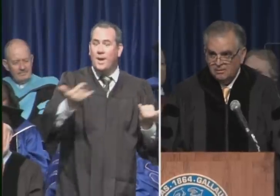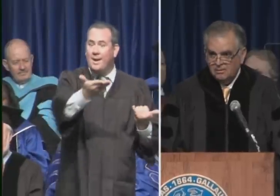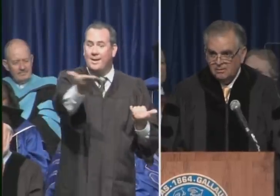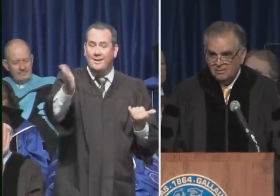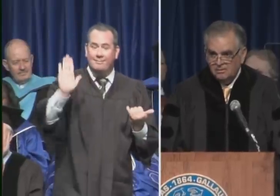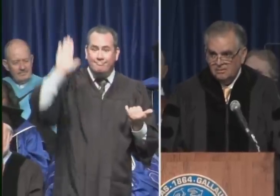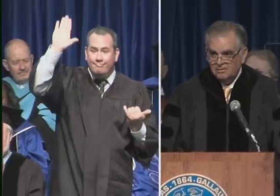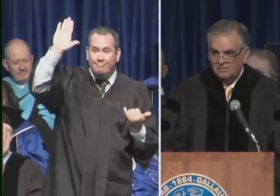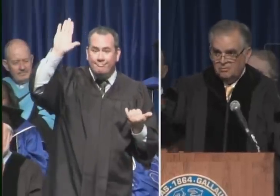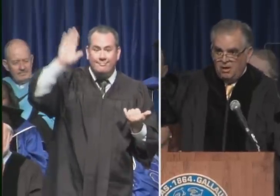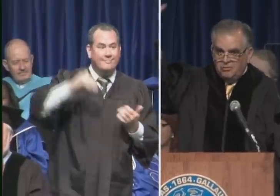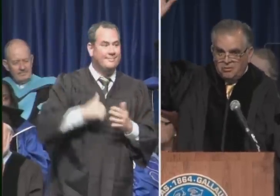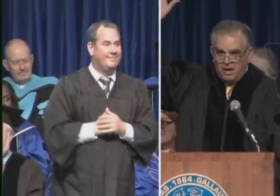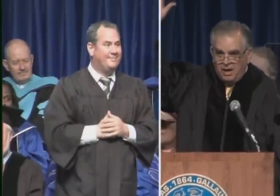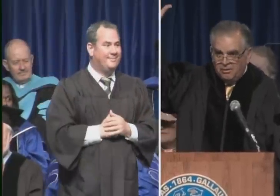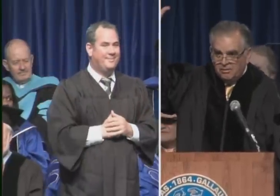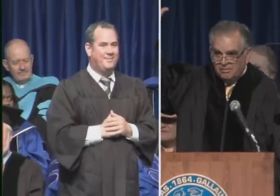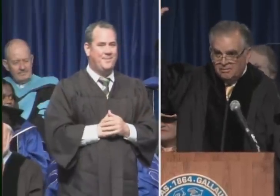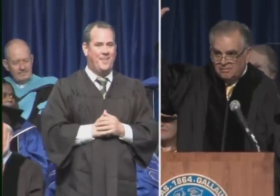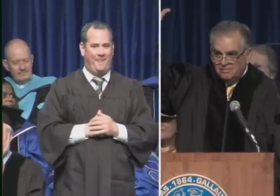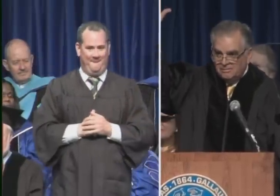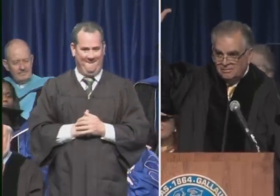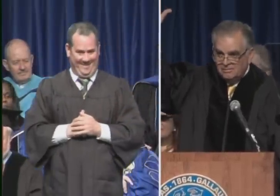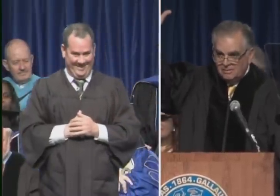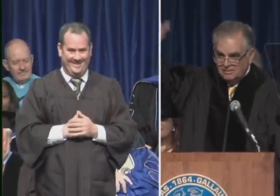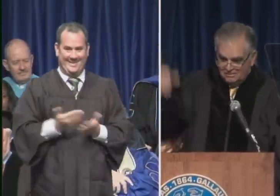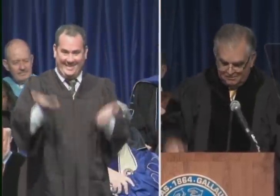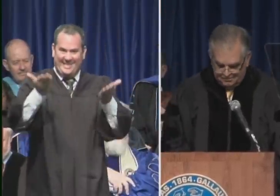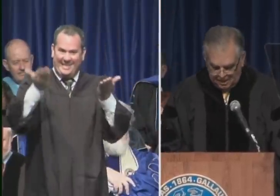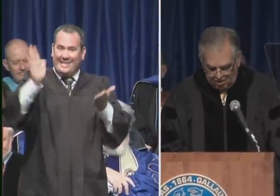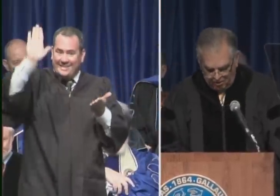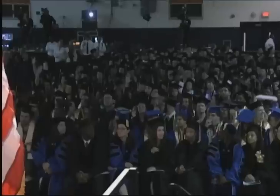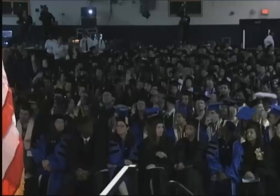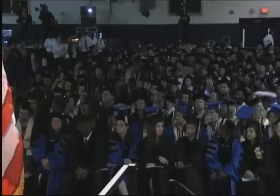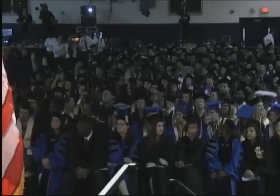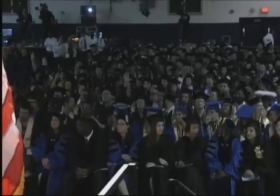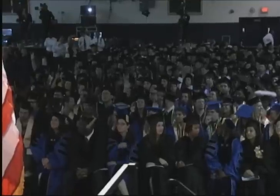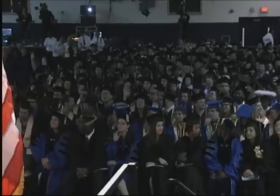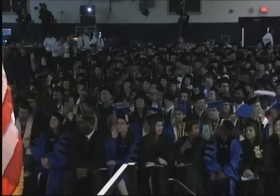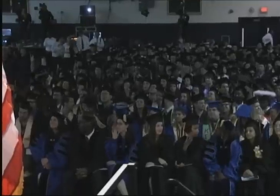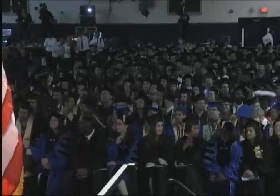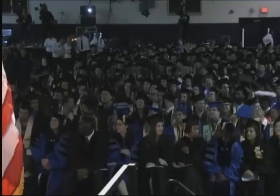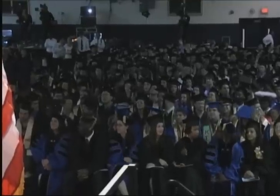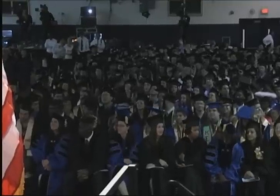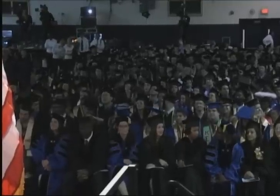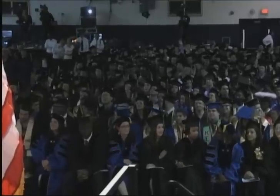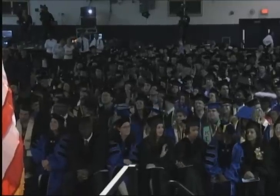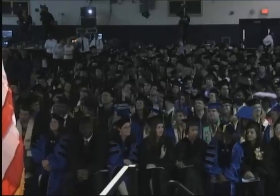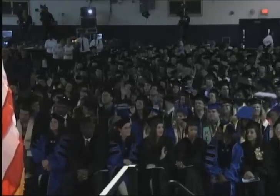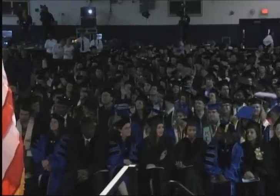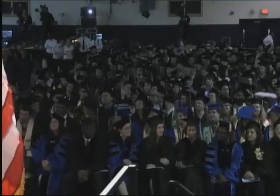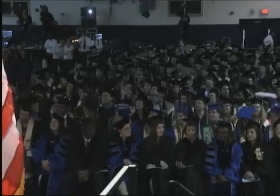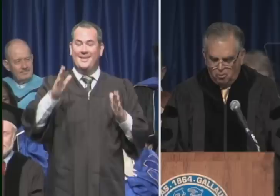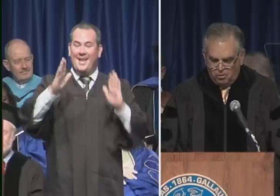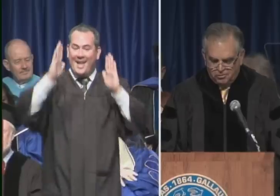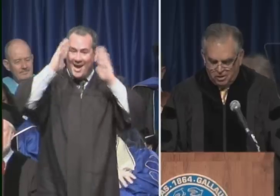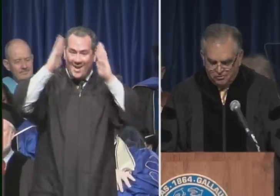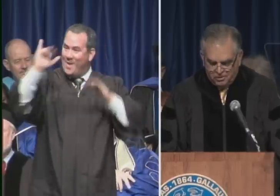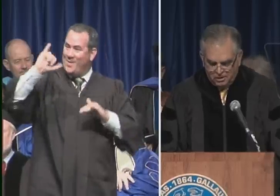Raise your hand. Hello Illinois. As a member of the Board of Trustees